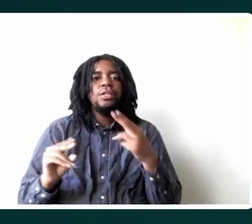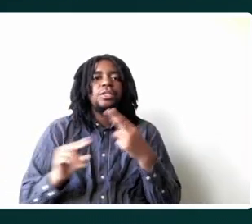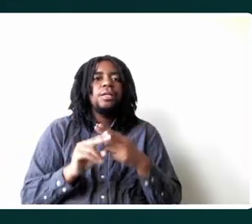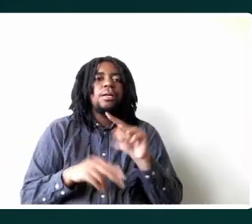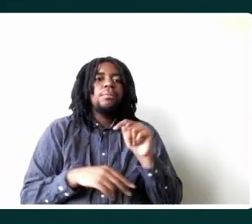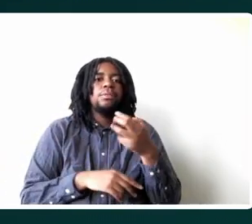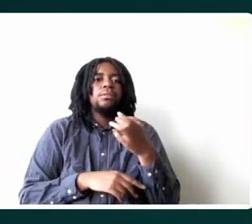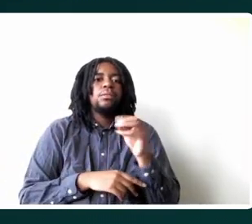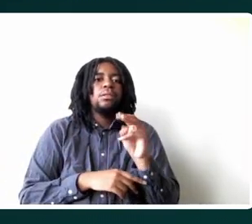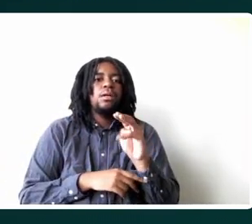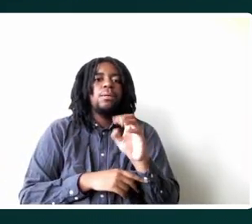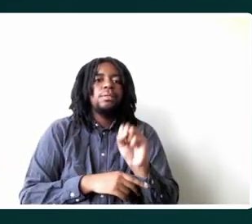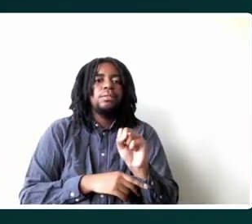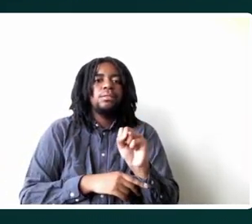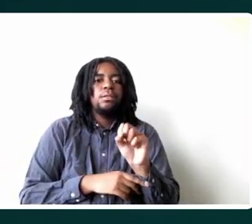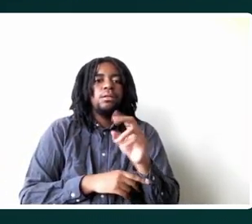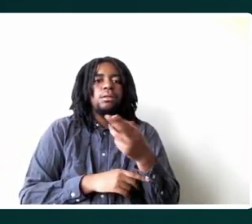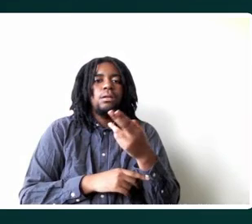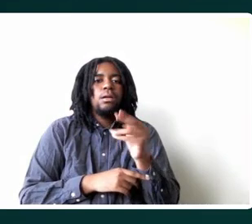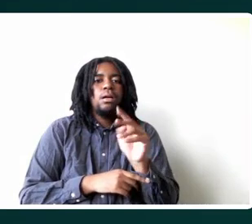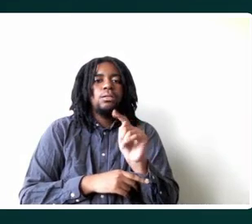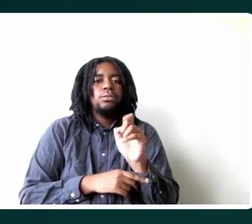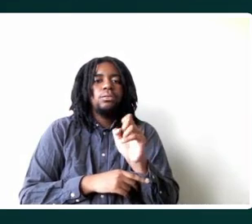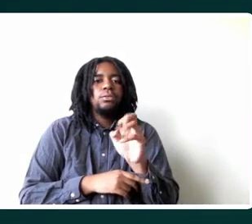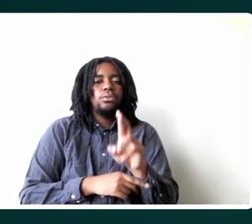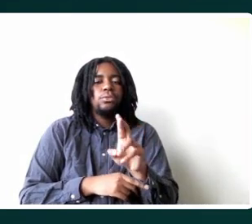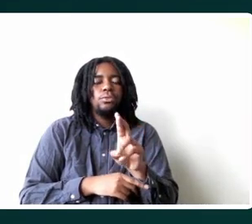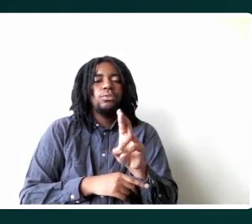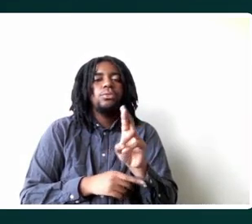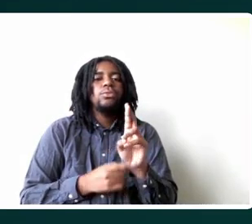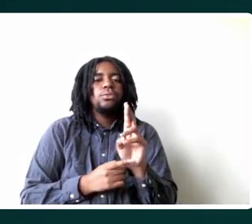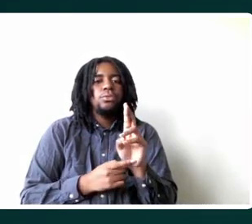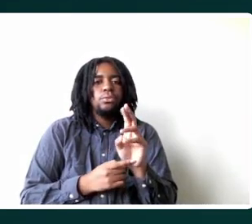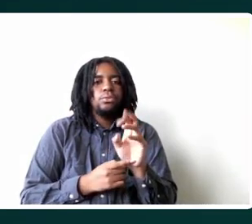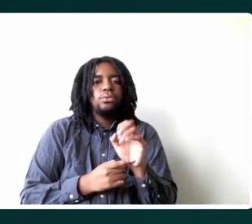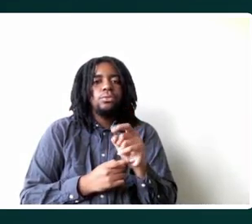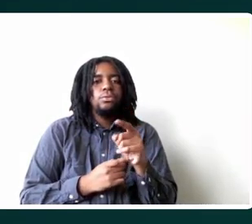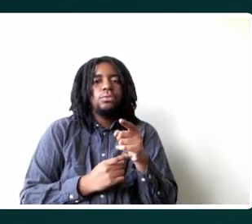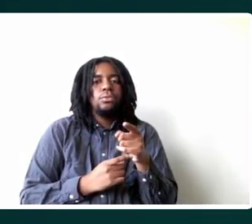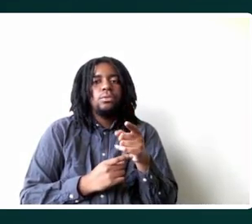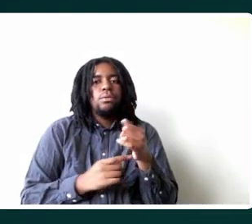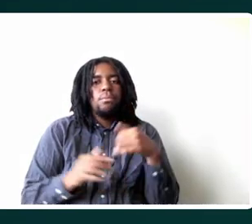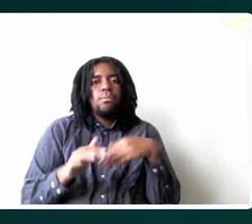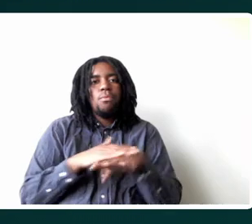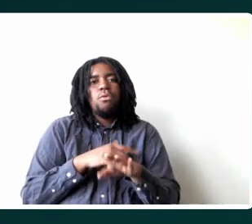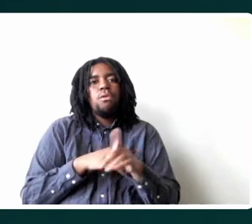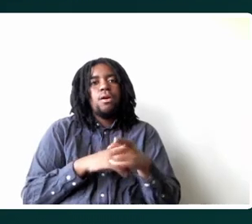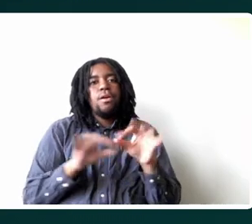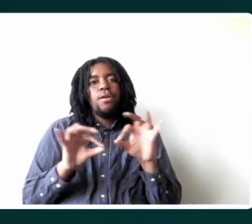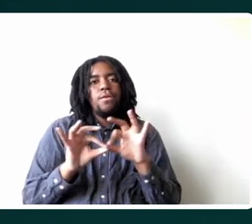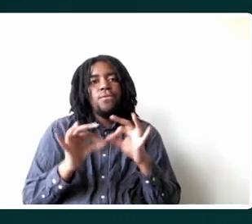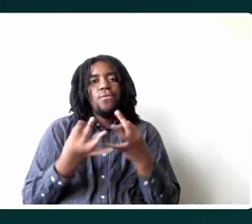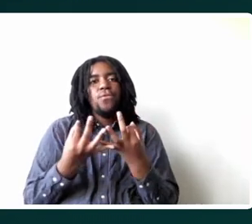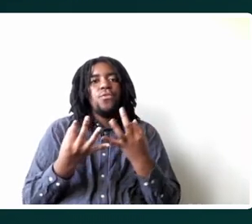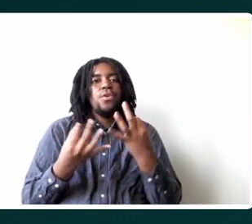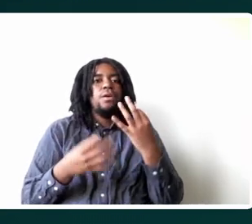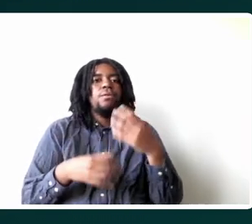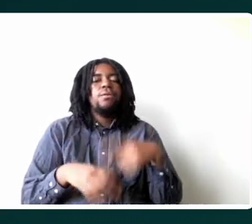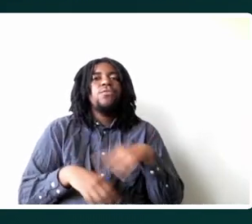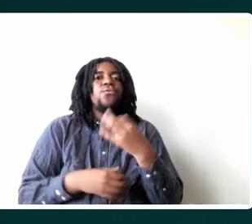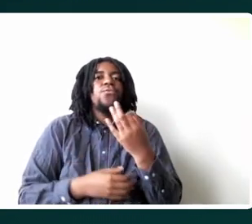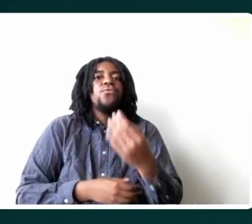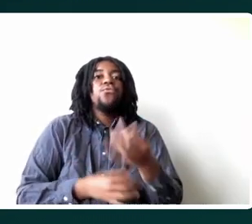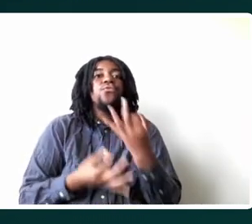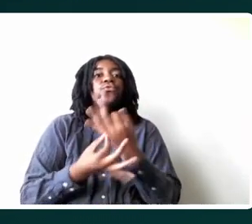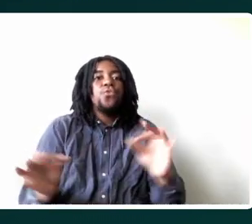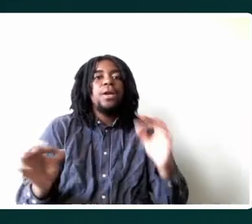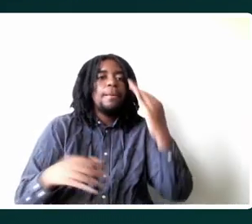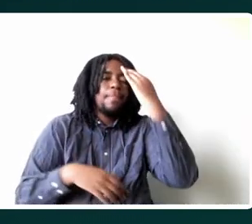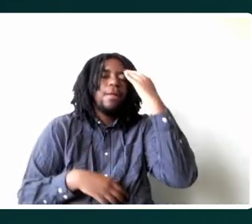who was born into a free Black family in the state of Ohio in 1851 and moved to Washington,